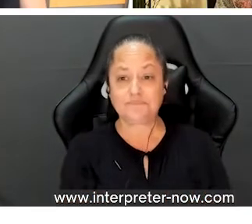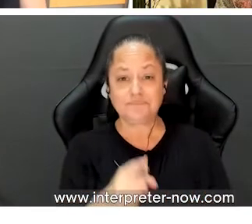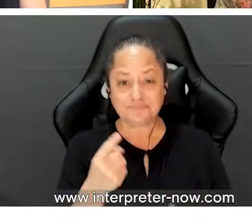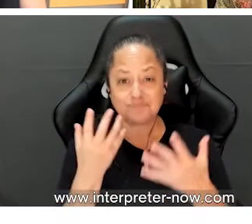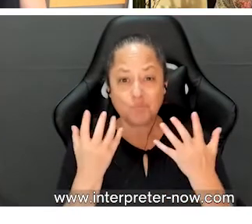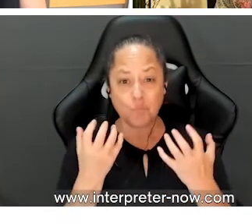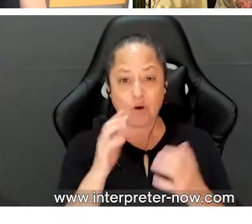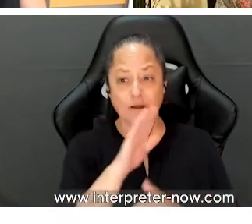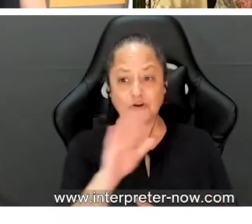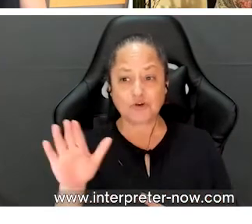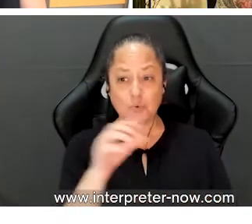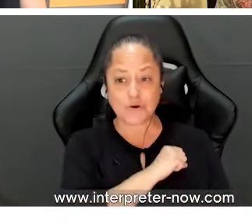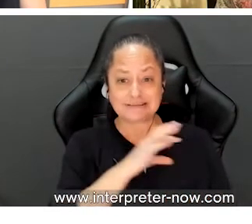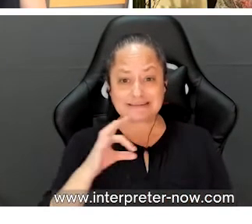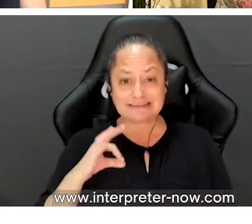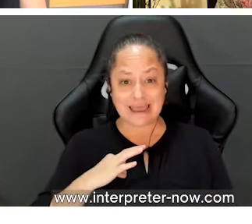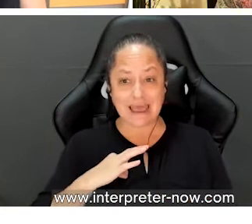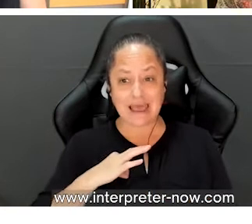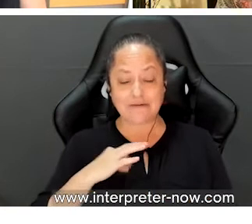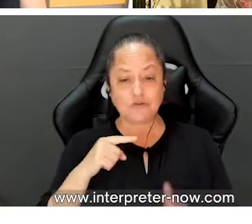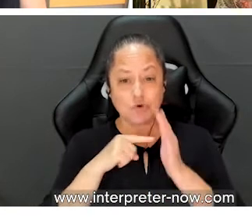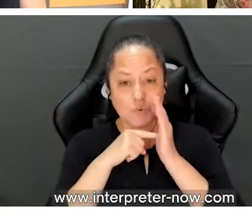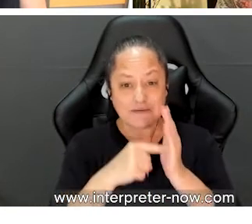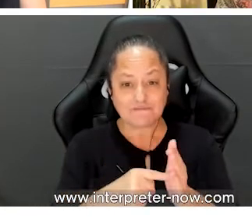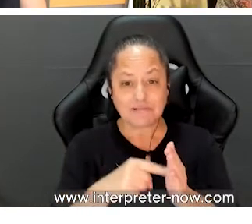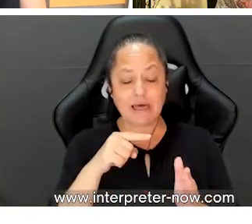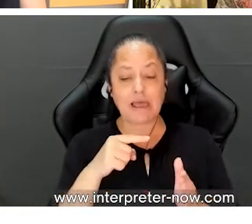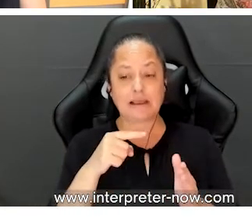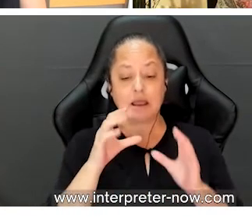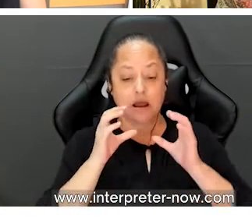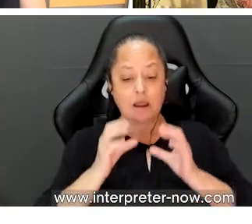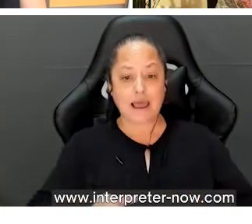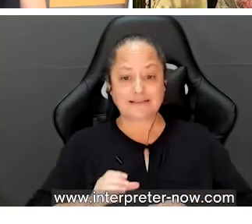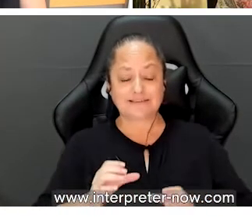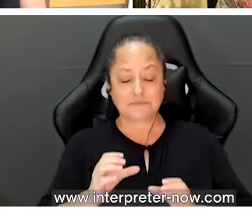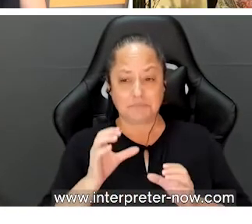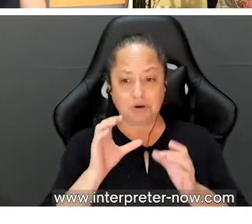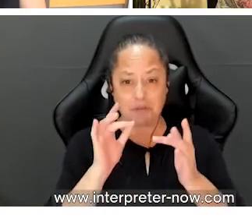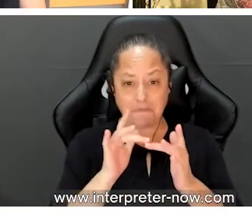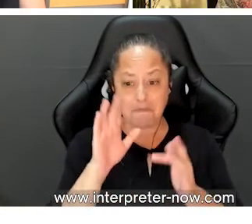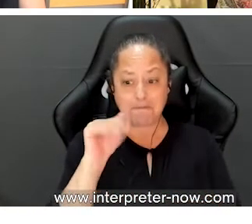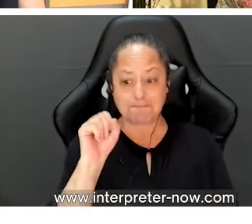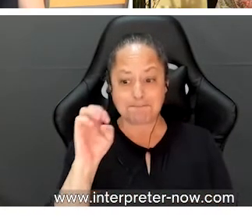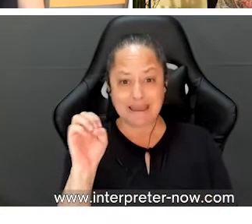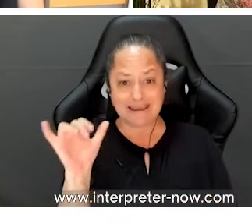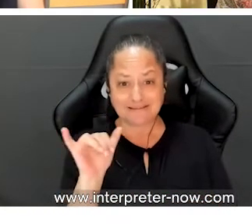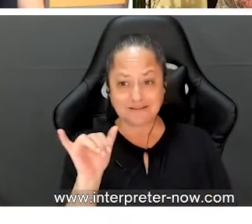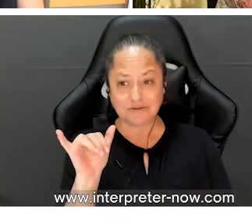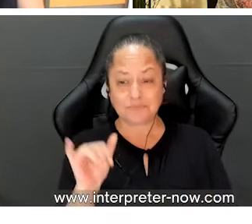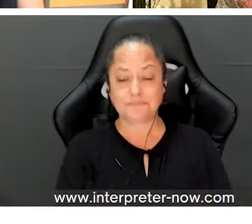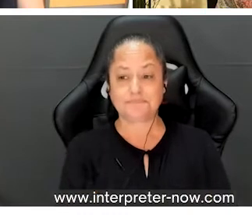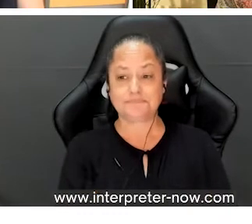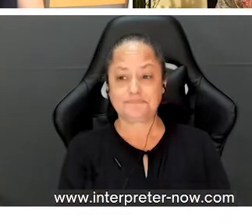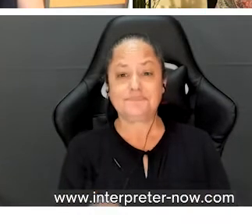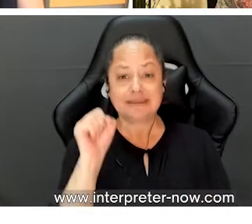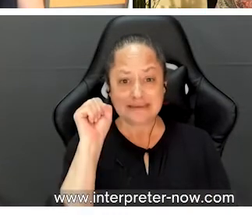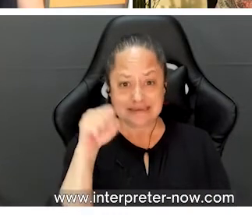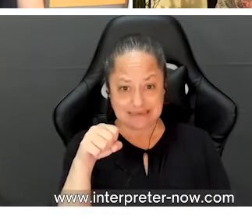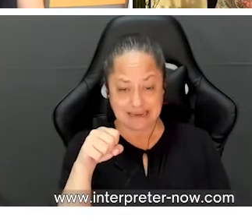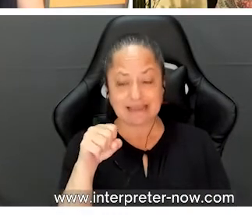and you want your staff to reflect your customer and client base as well, then, yes, it is